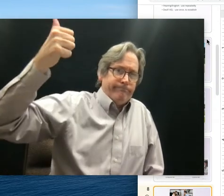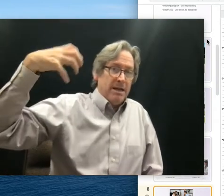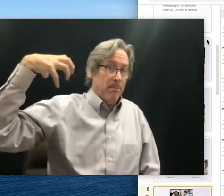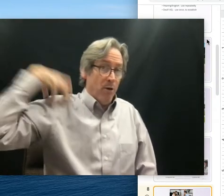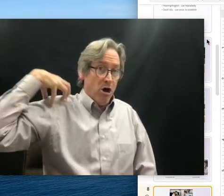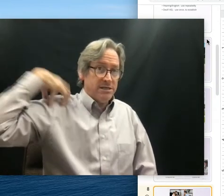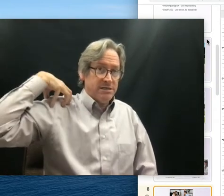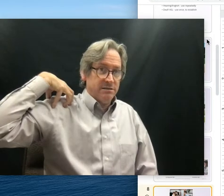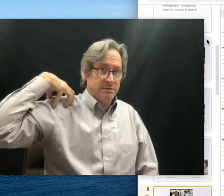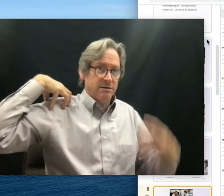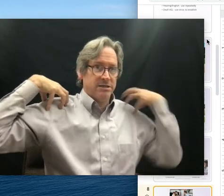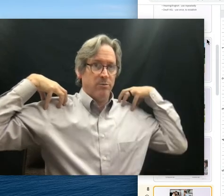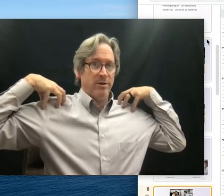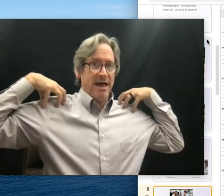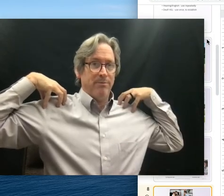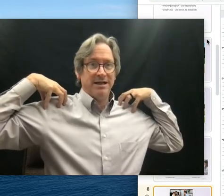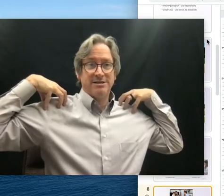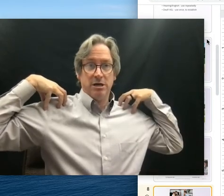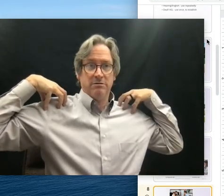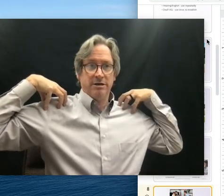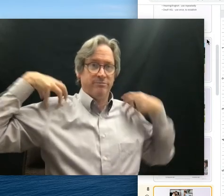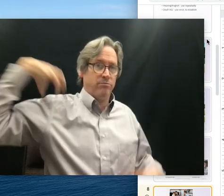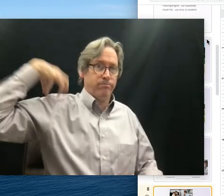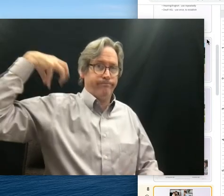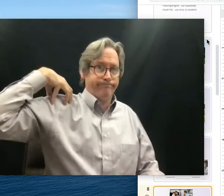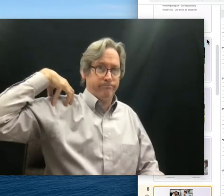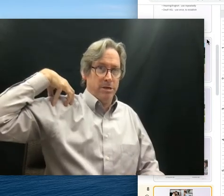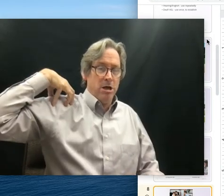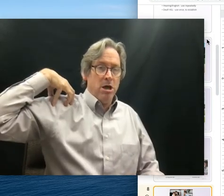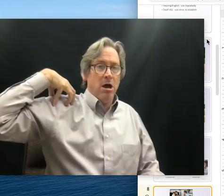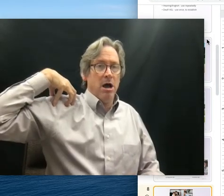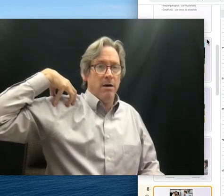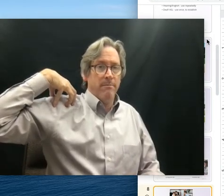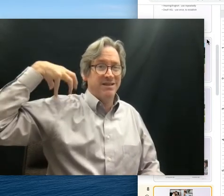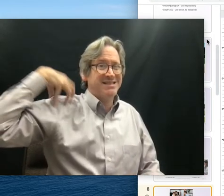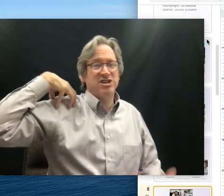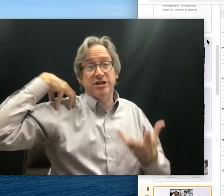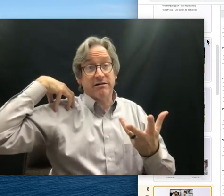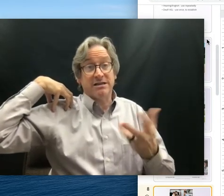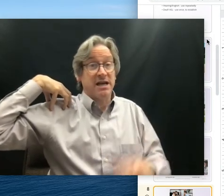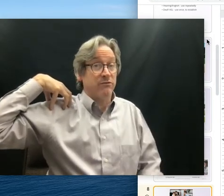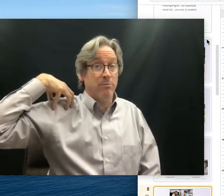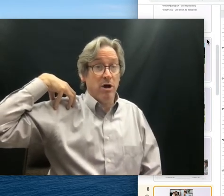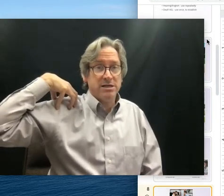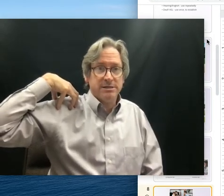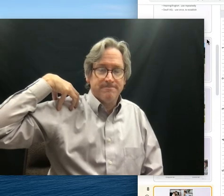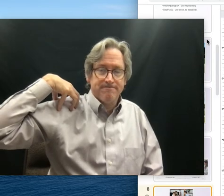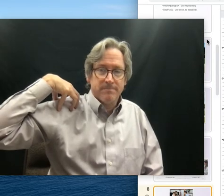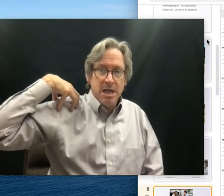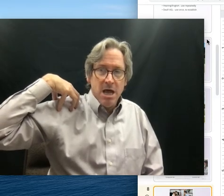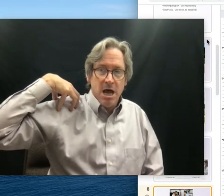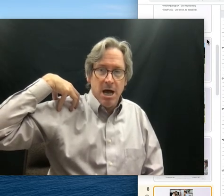like boss someone with epaulettes on right so this is the generic sign for boss um